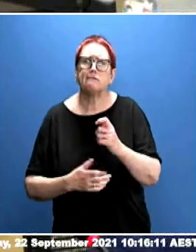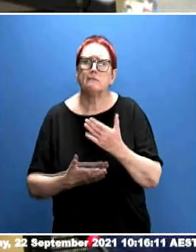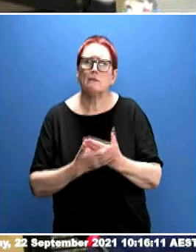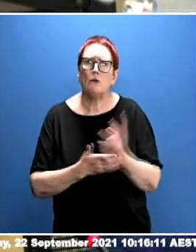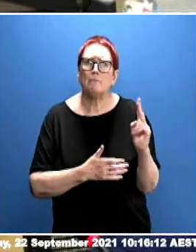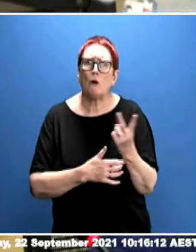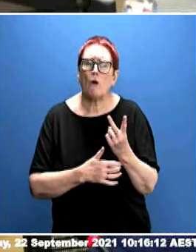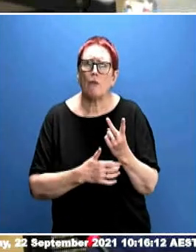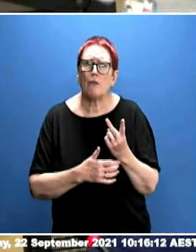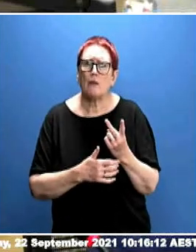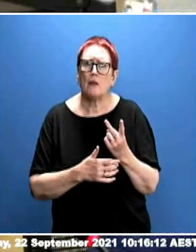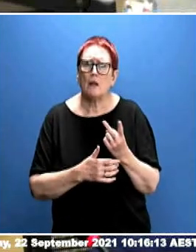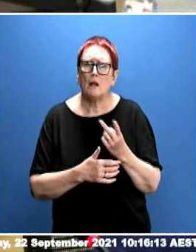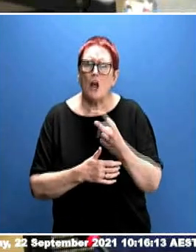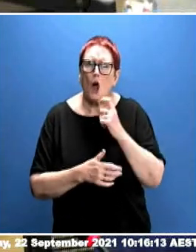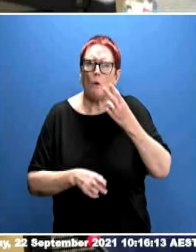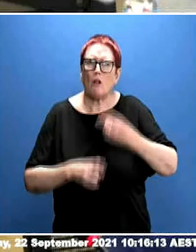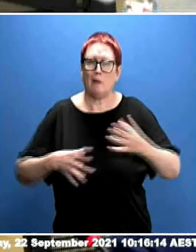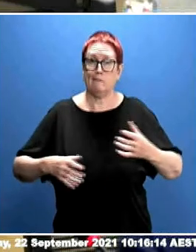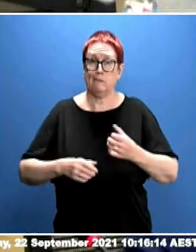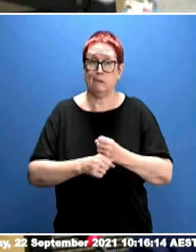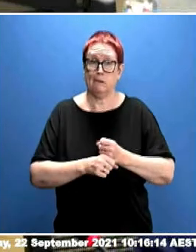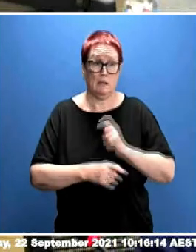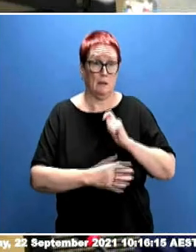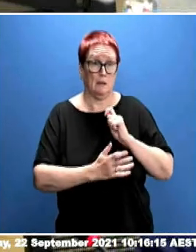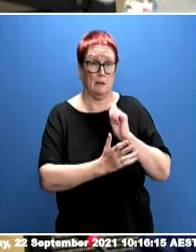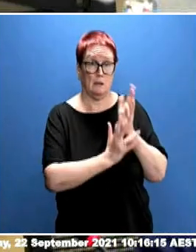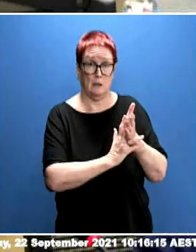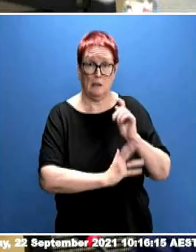The short point I wanted to make is that the notices are sent out